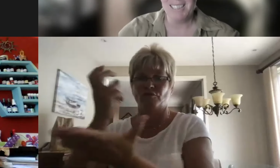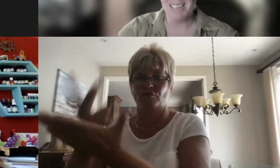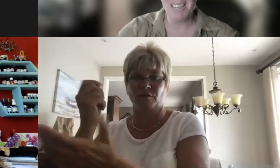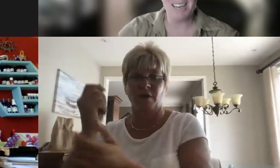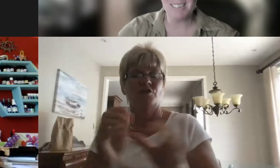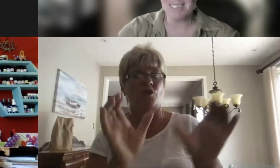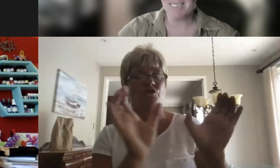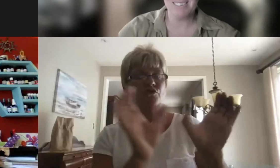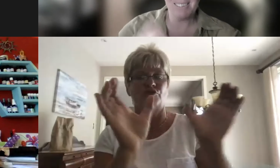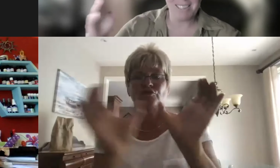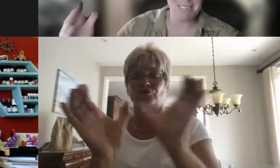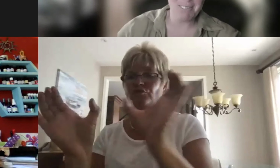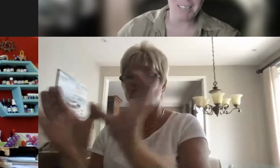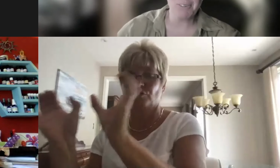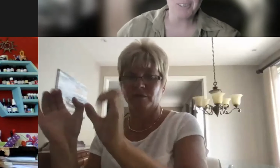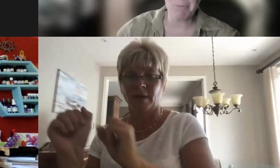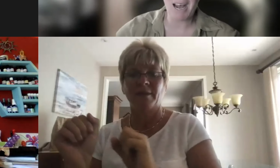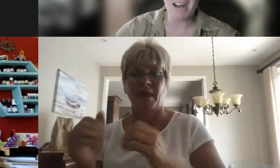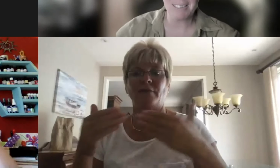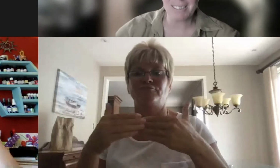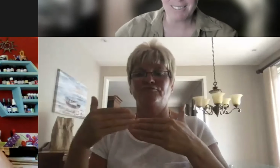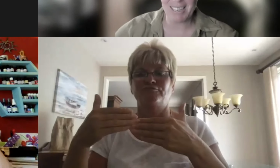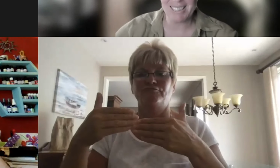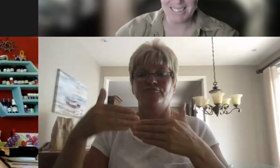and that gave you your pass.